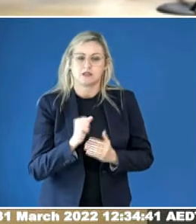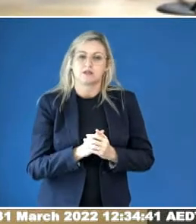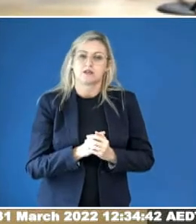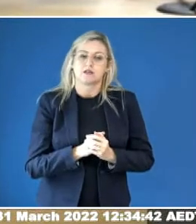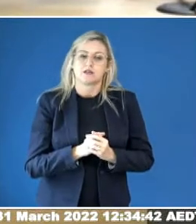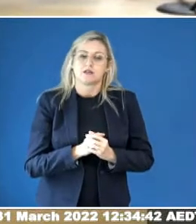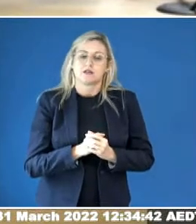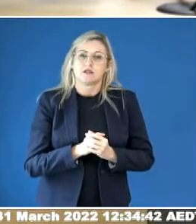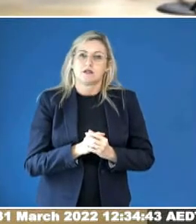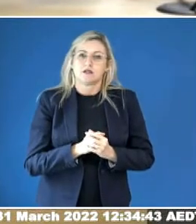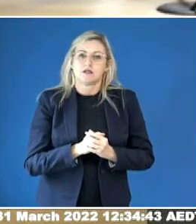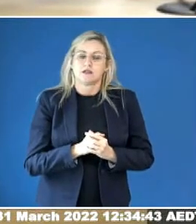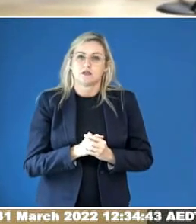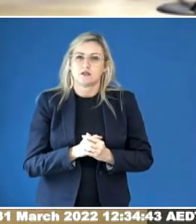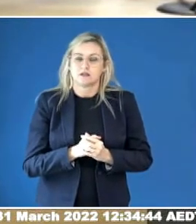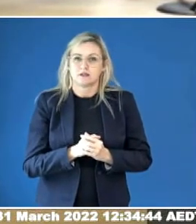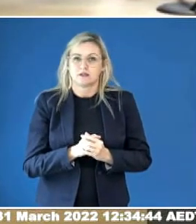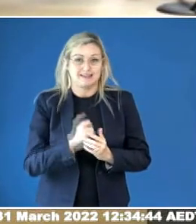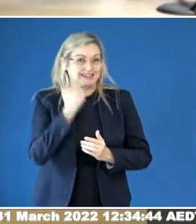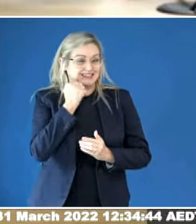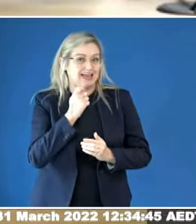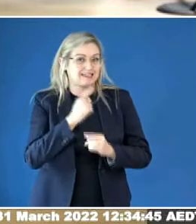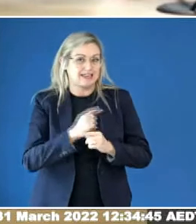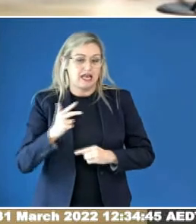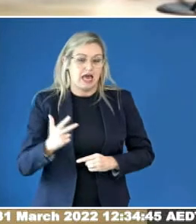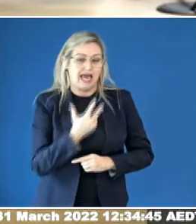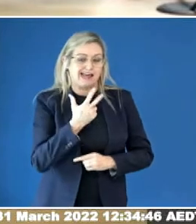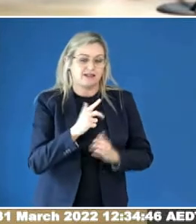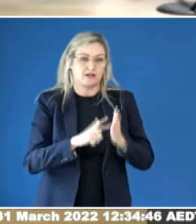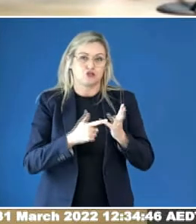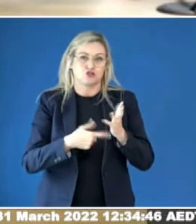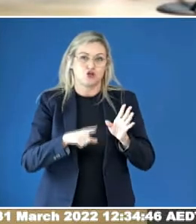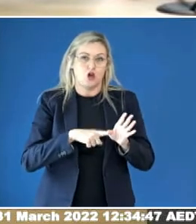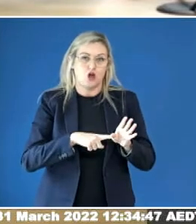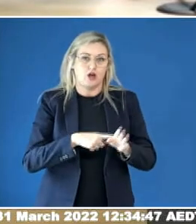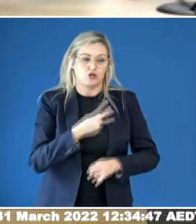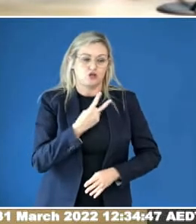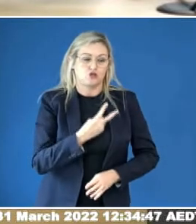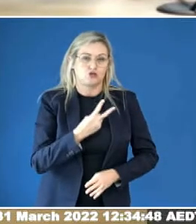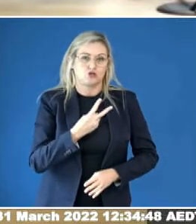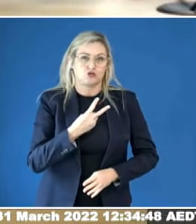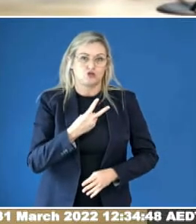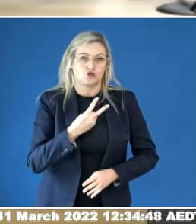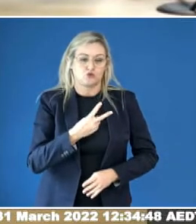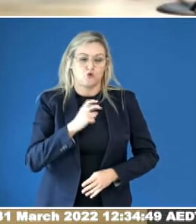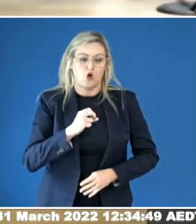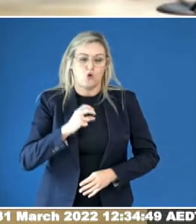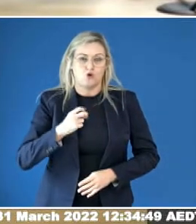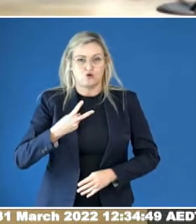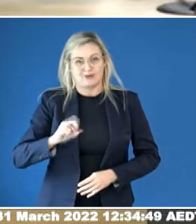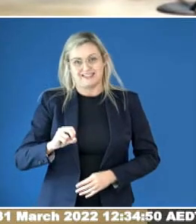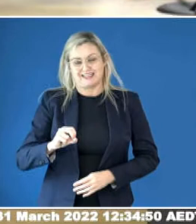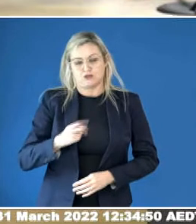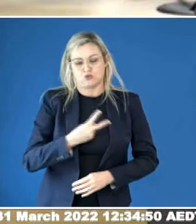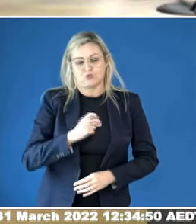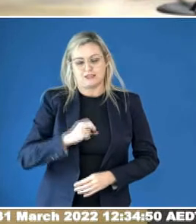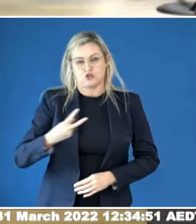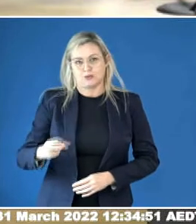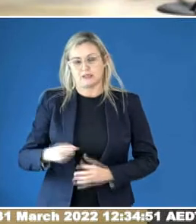which is - has a date of 8 July 2020 and refers to - or